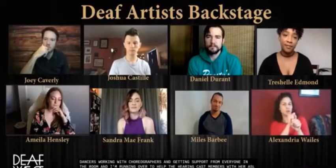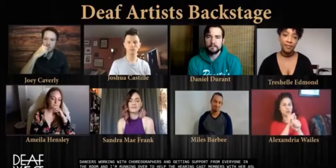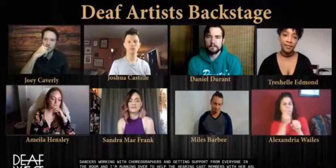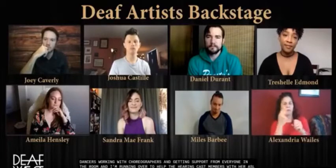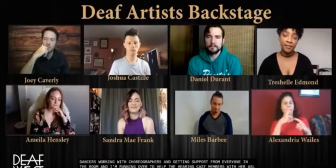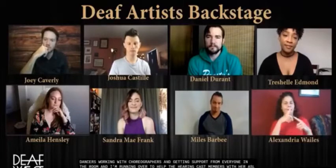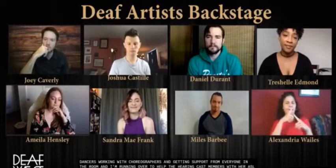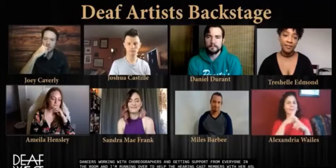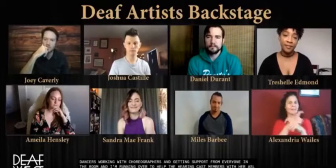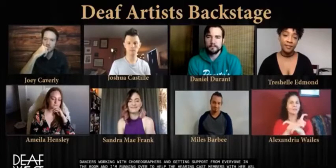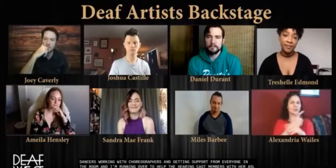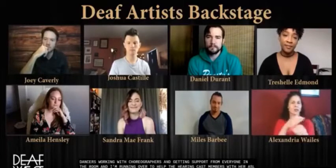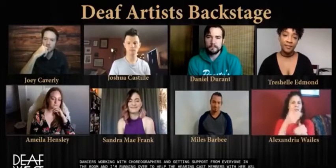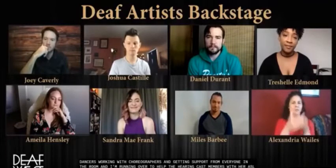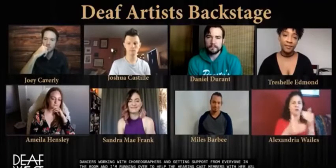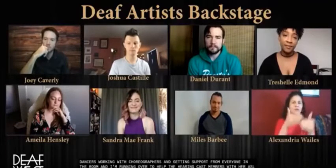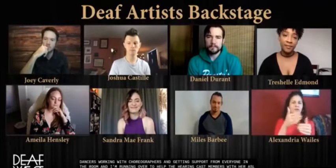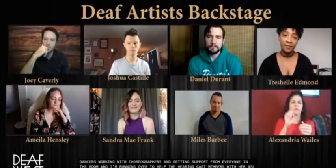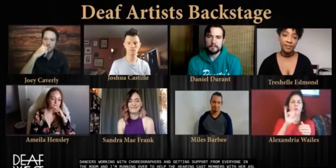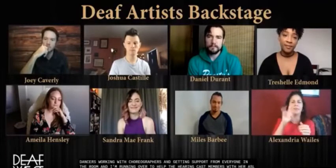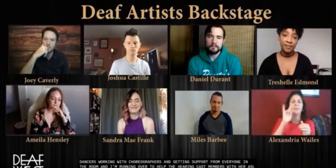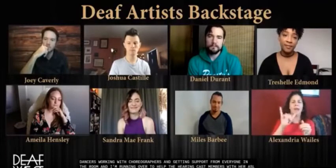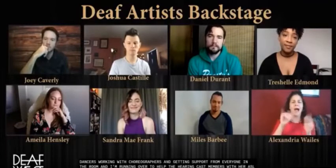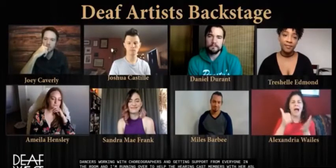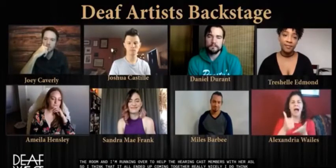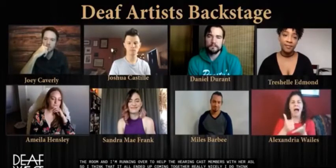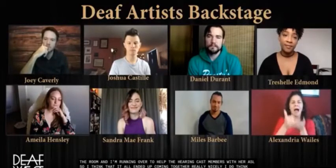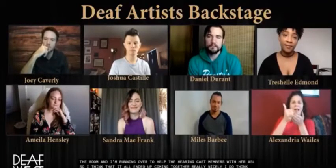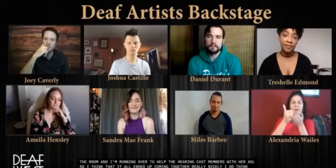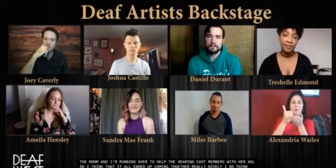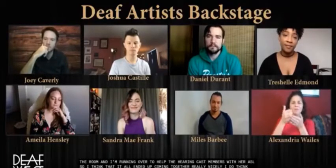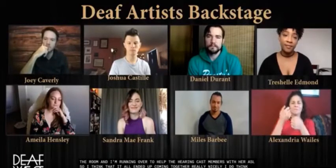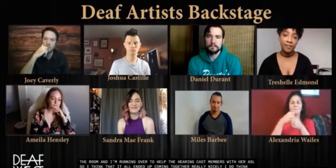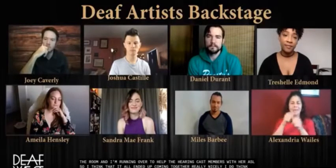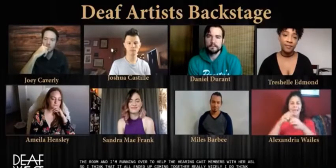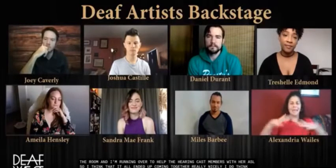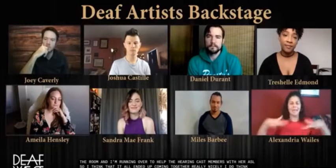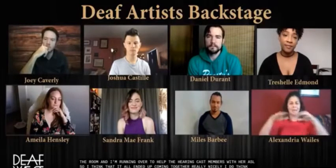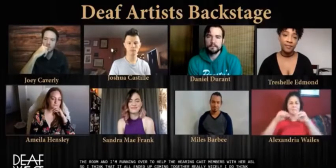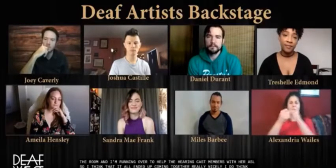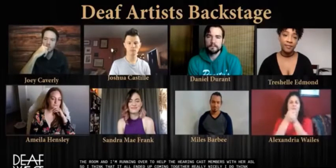There were two prior Deaf West productions that were quite complex in nature.